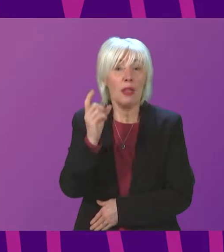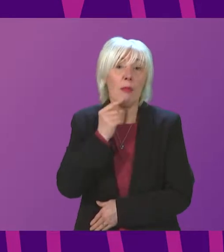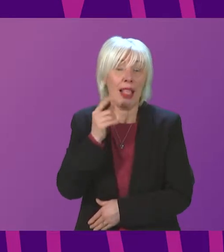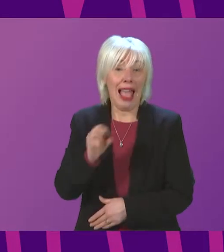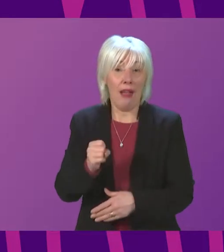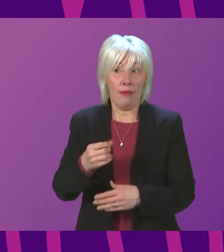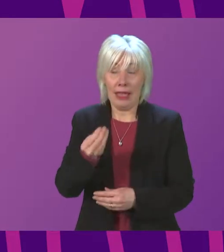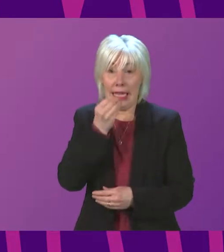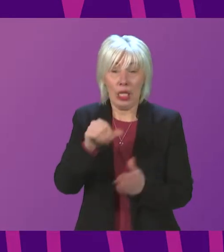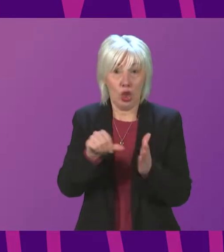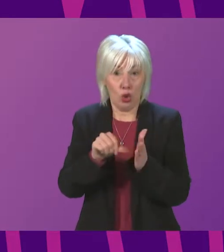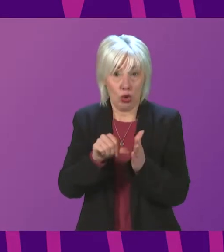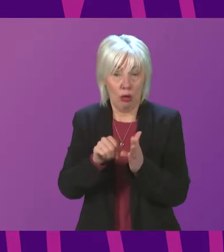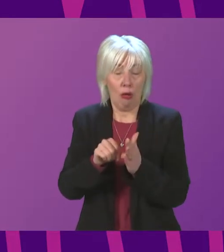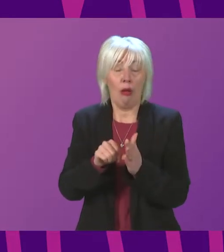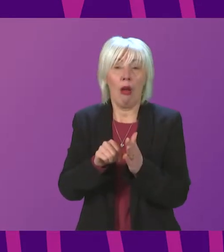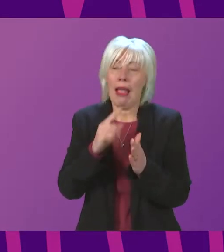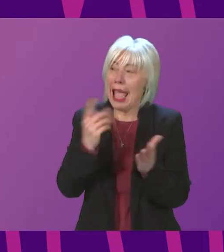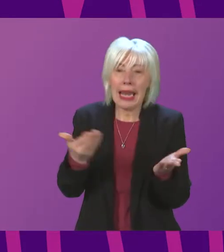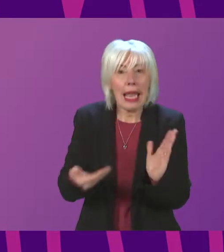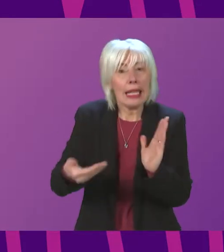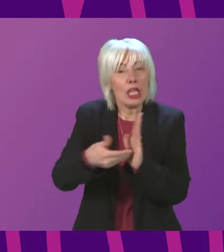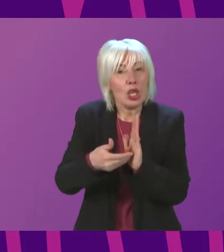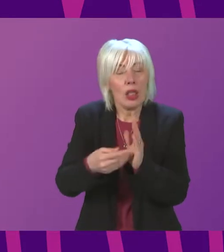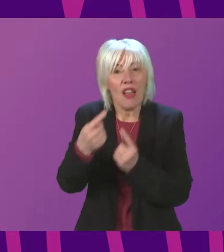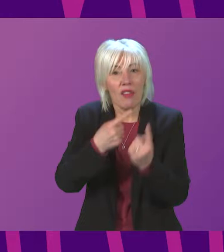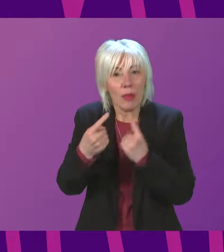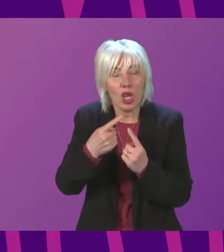Can the First Minister provide any additional information on work that the Scottish Government